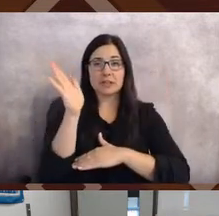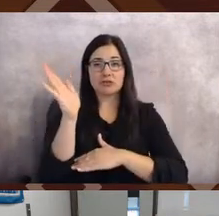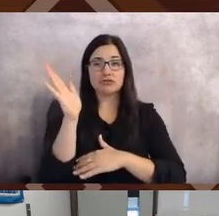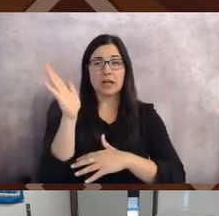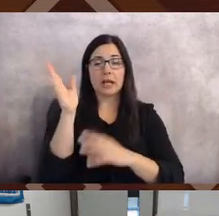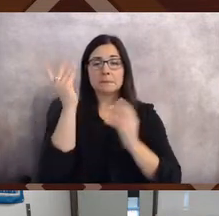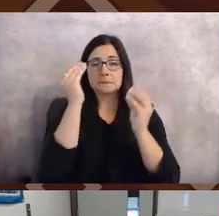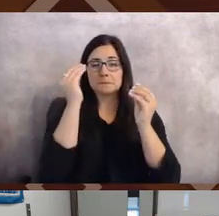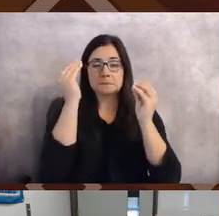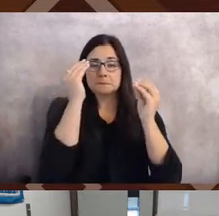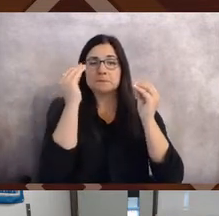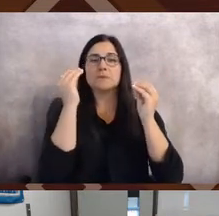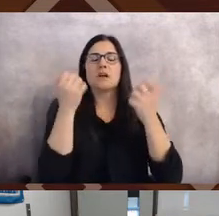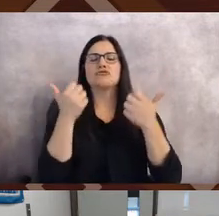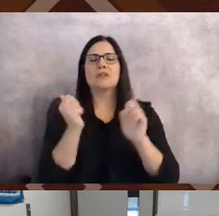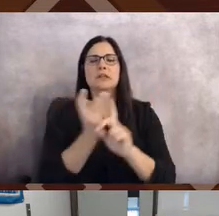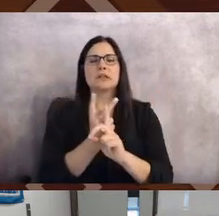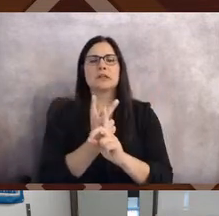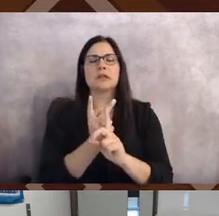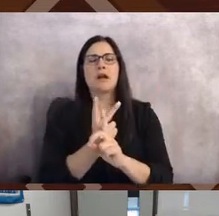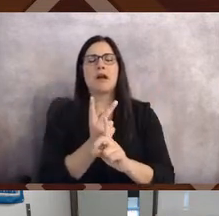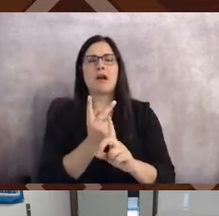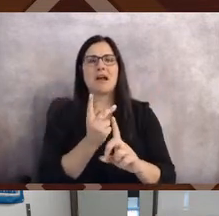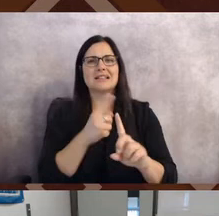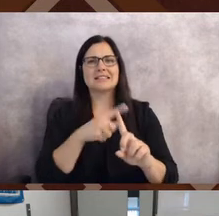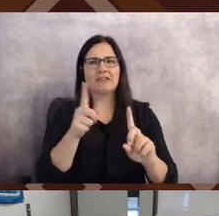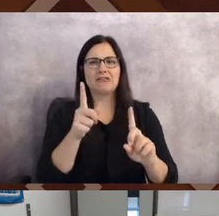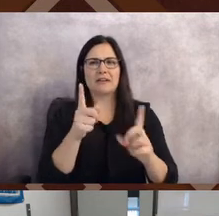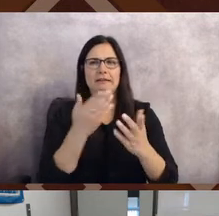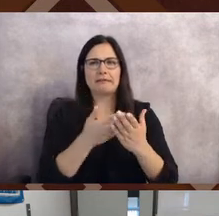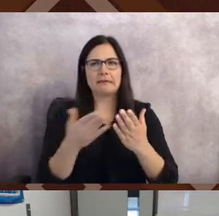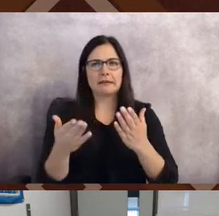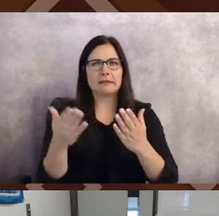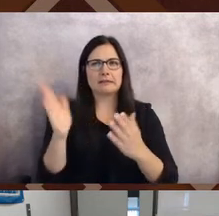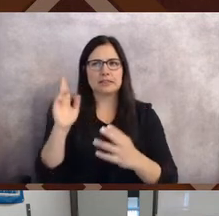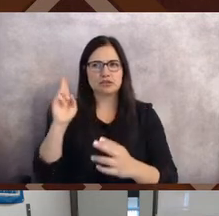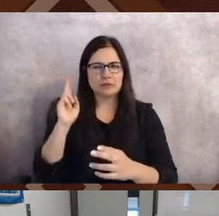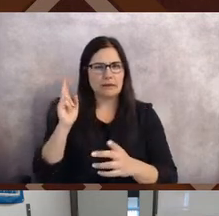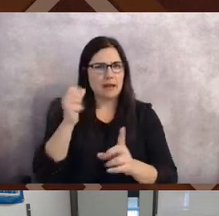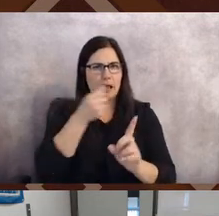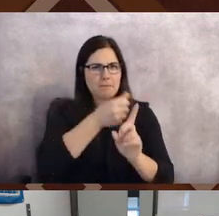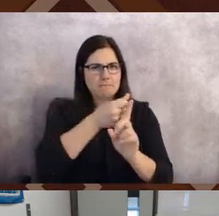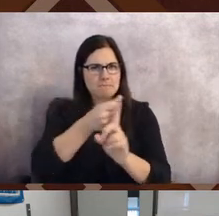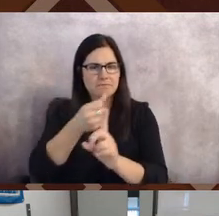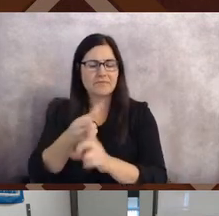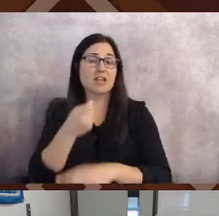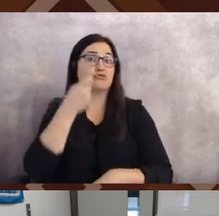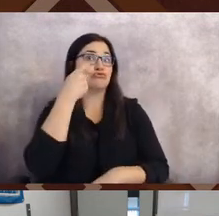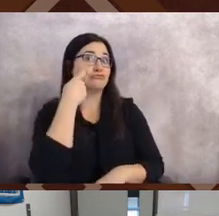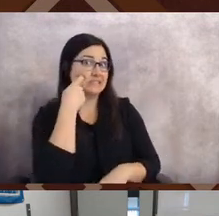I tried to look at different incidents from past and more recent times as well.